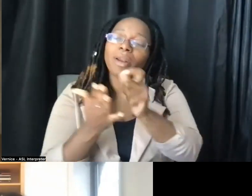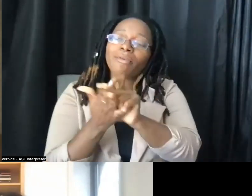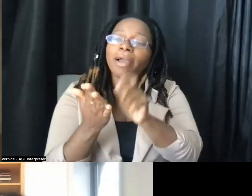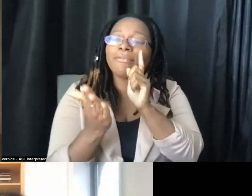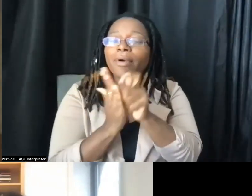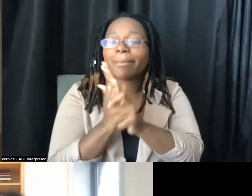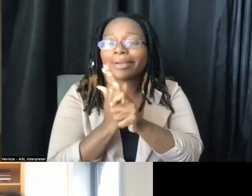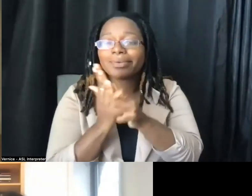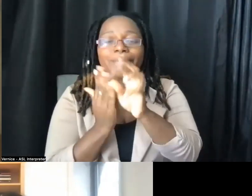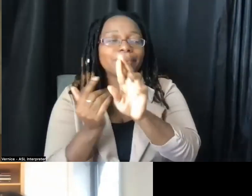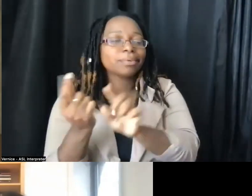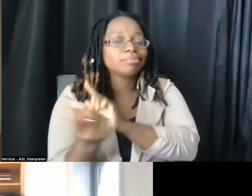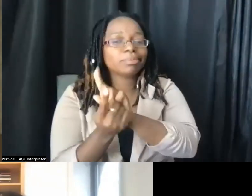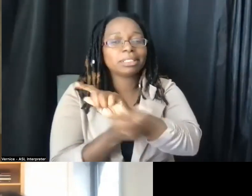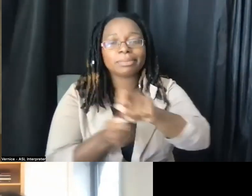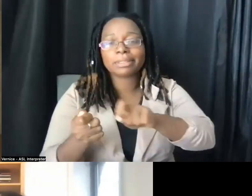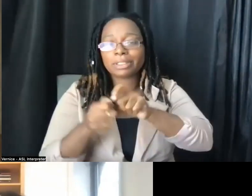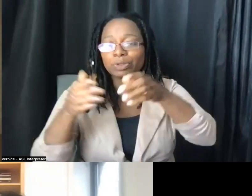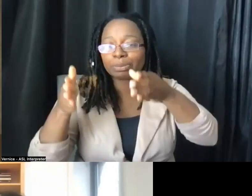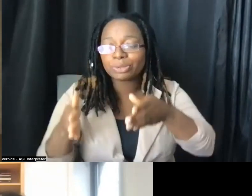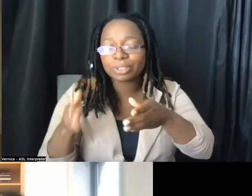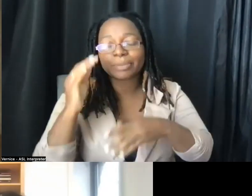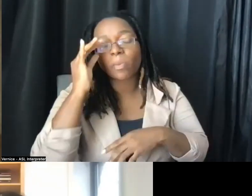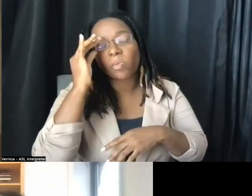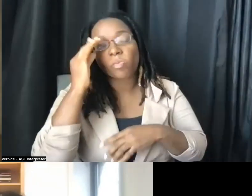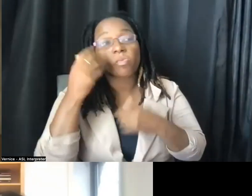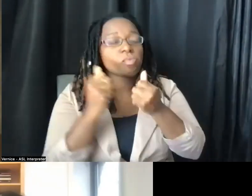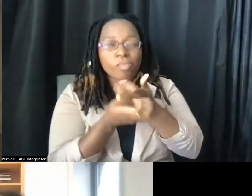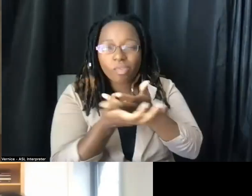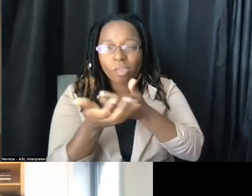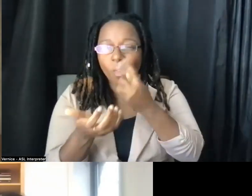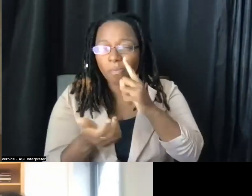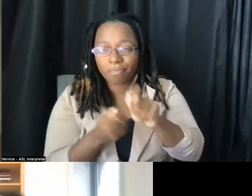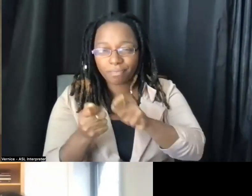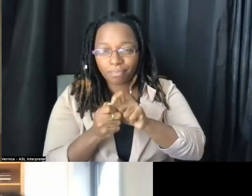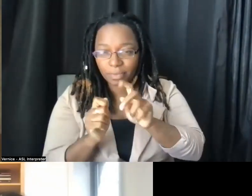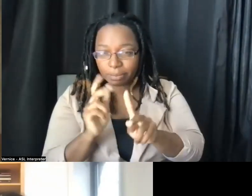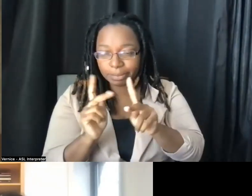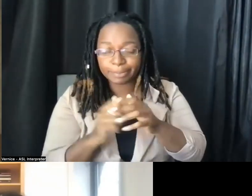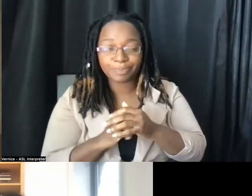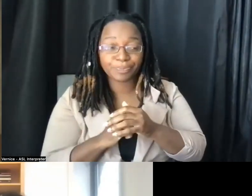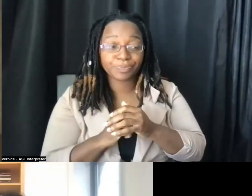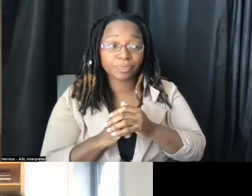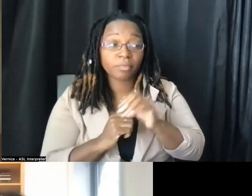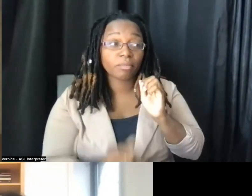see this, I observed this and people when they are at events, right? Like, I want to write for –